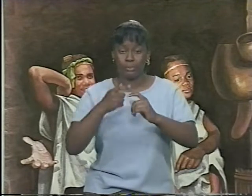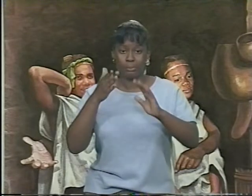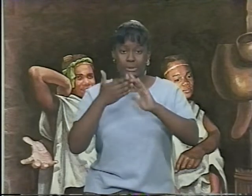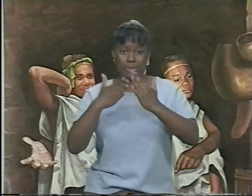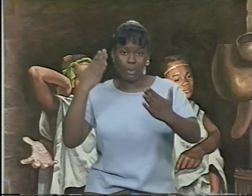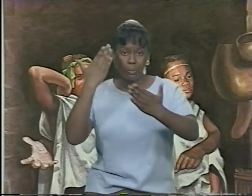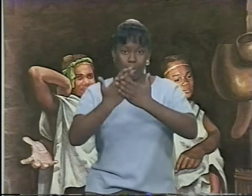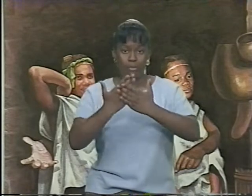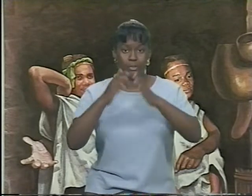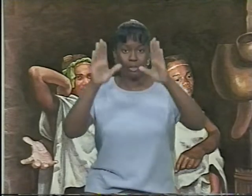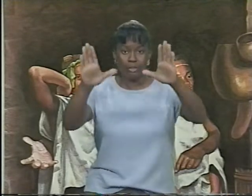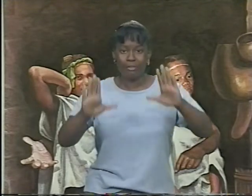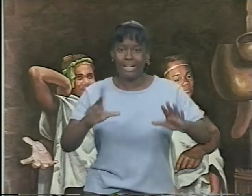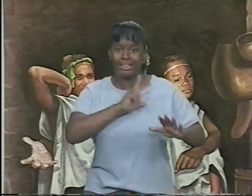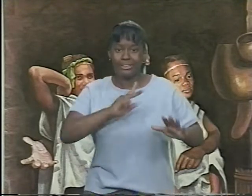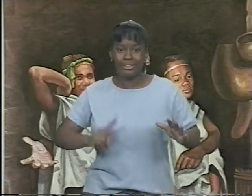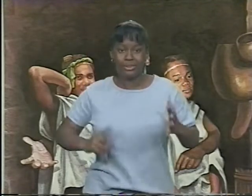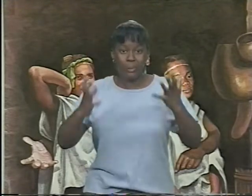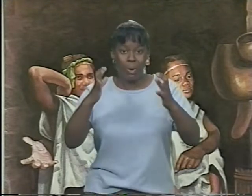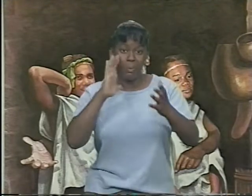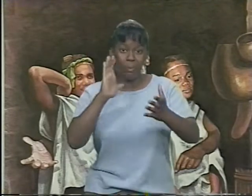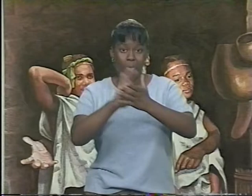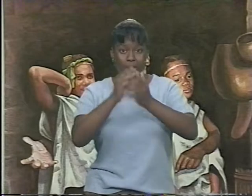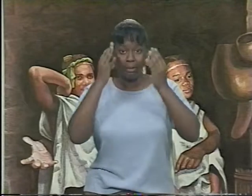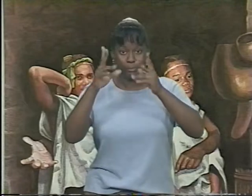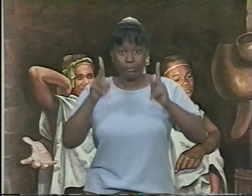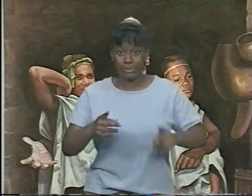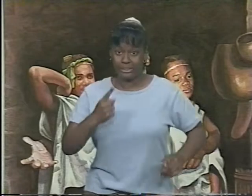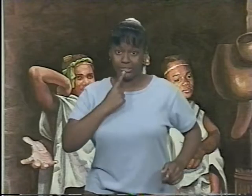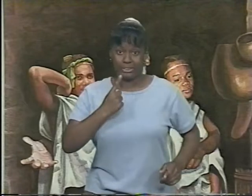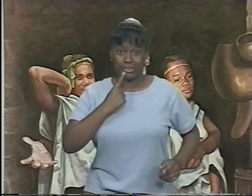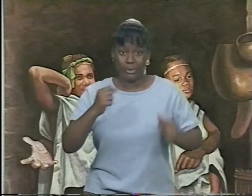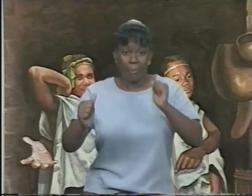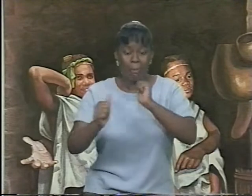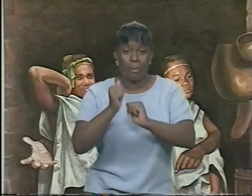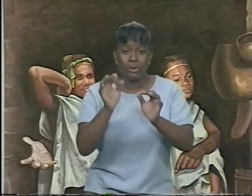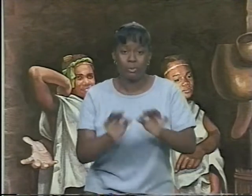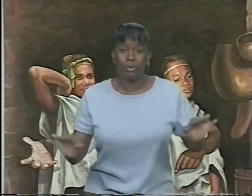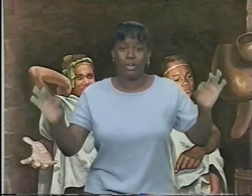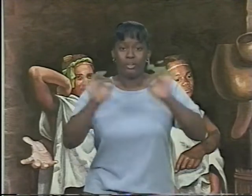Early one morning, a messenger from the city arrived. The Great King wanted a wife.